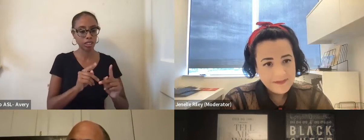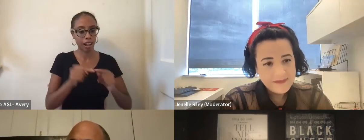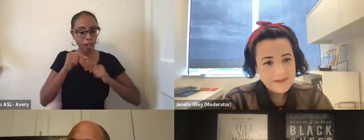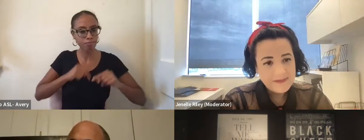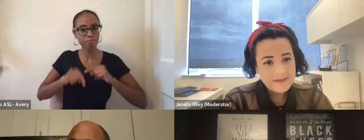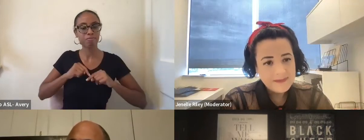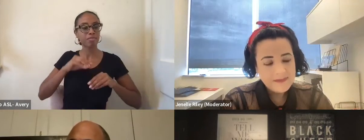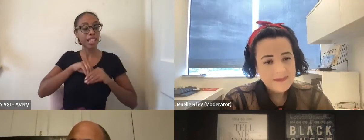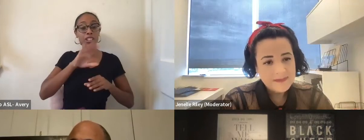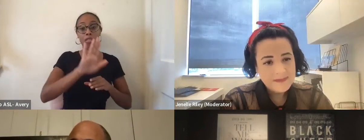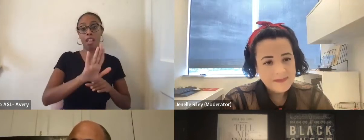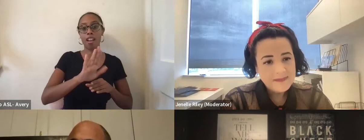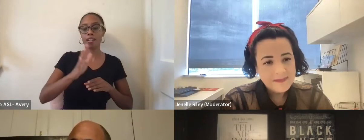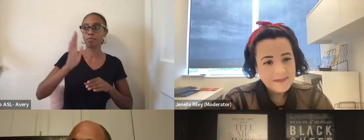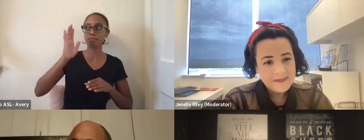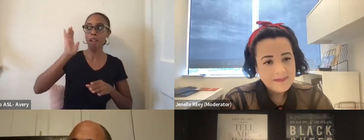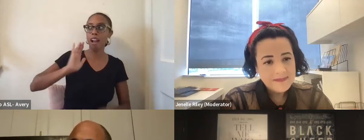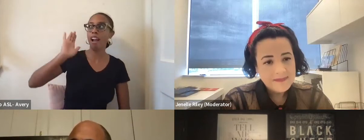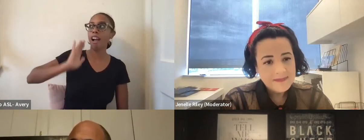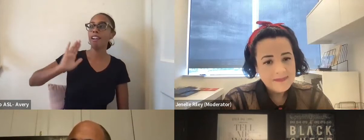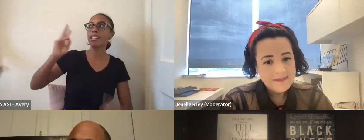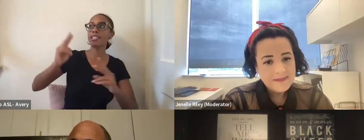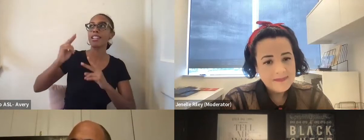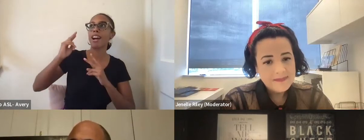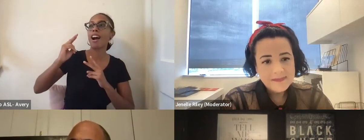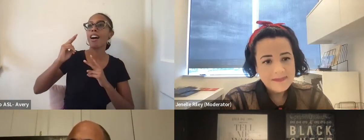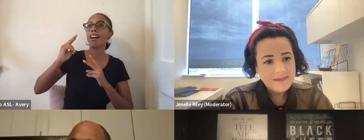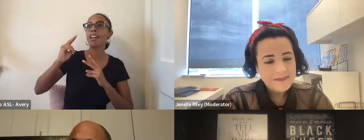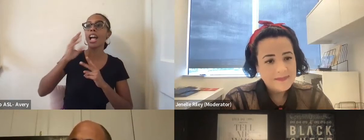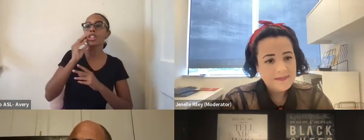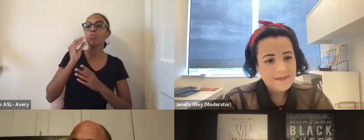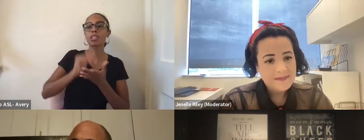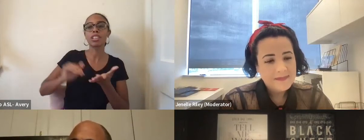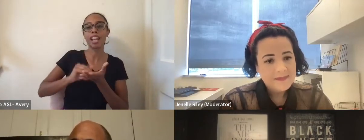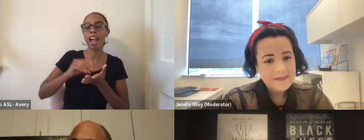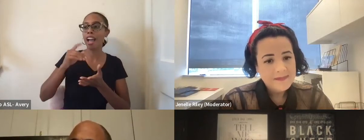And so many people when we had screening of this film had come up to me afterwards saying, things